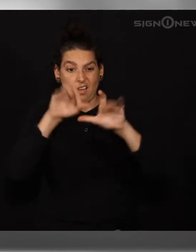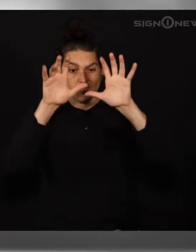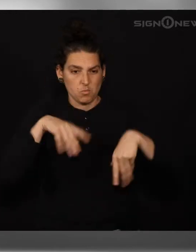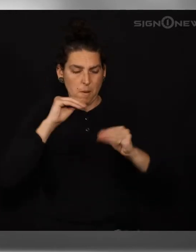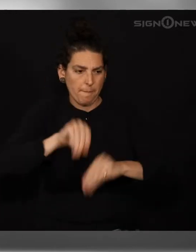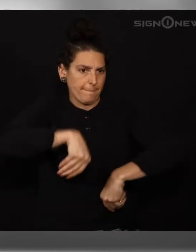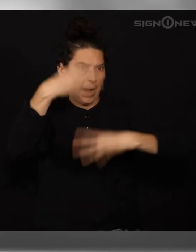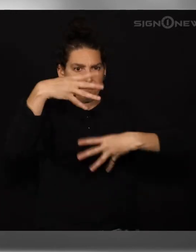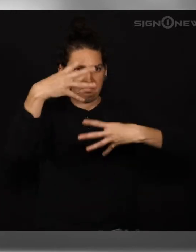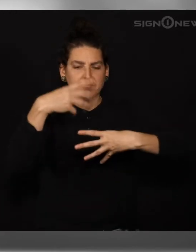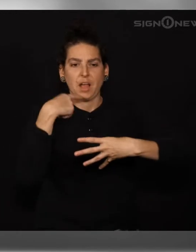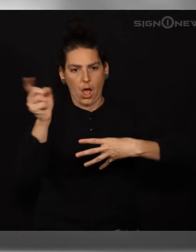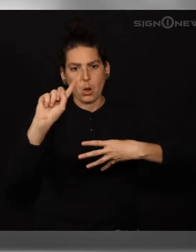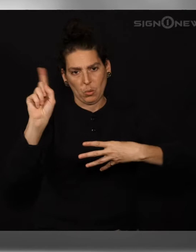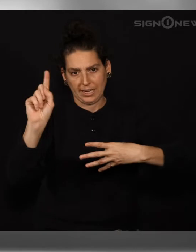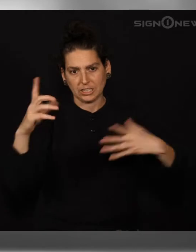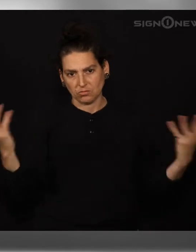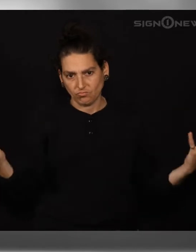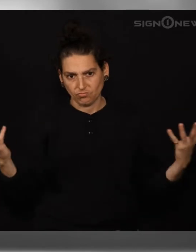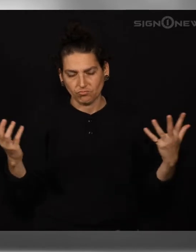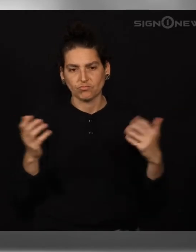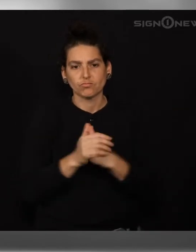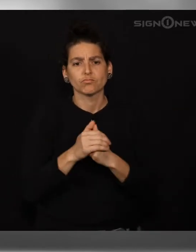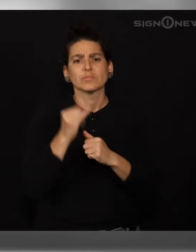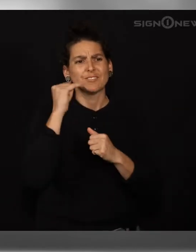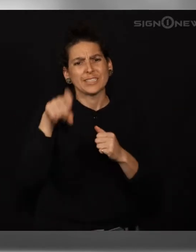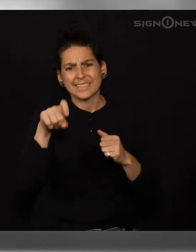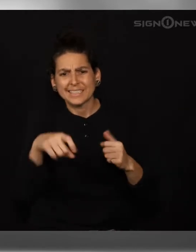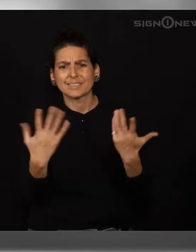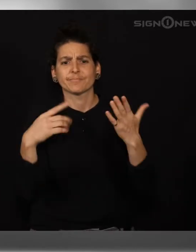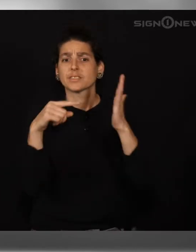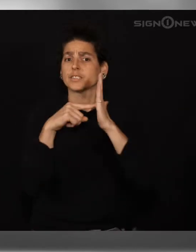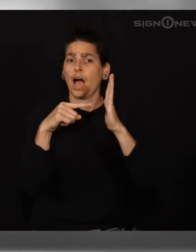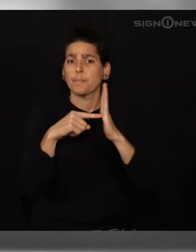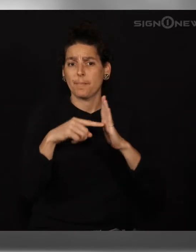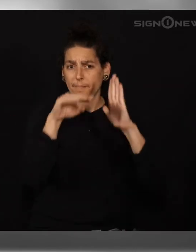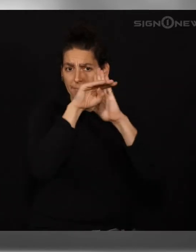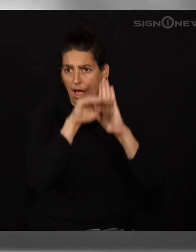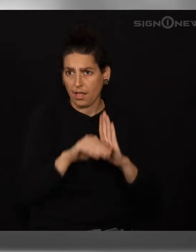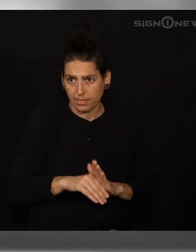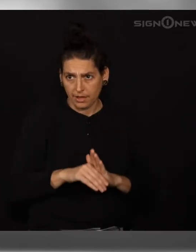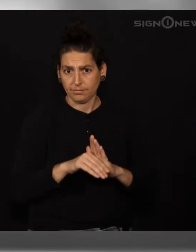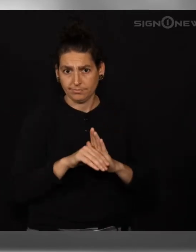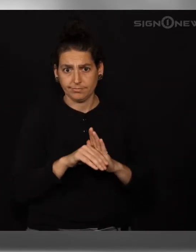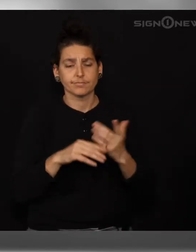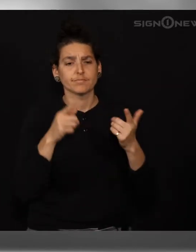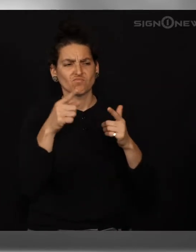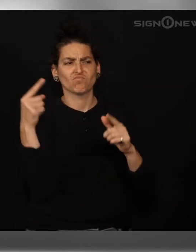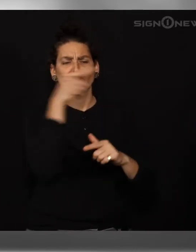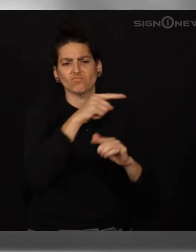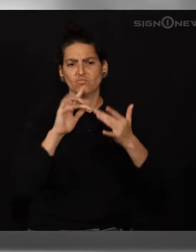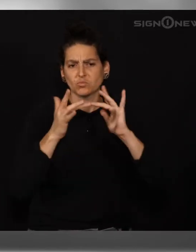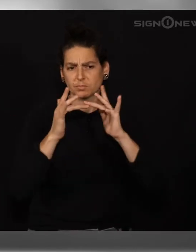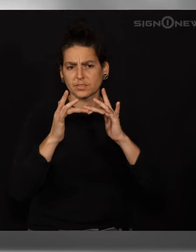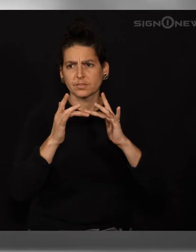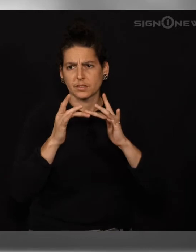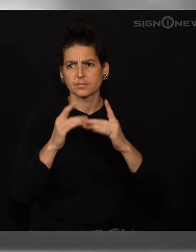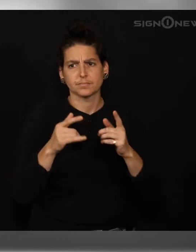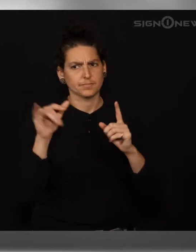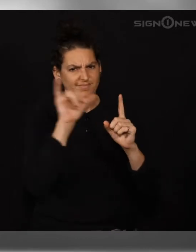If you want to look at what will be on your ballot, go to Click Here for a sample ballot where you can view a ballot like the one you'll receive to cast your vote.